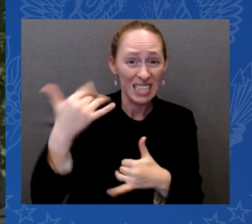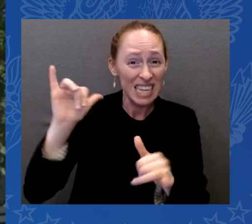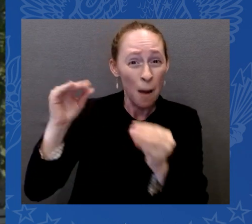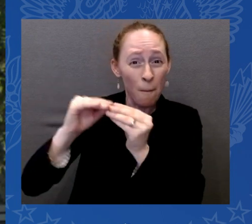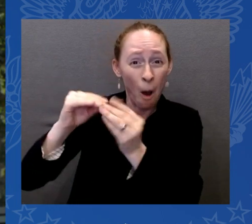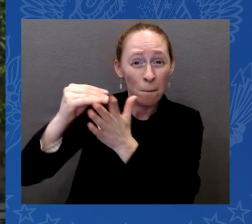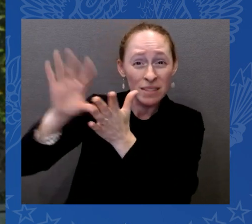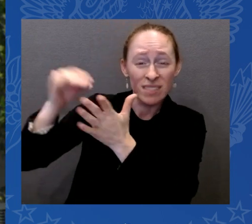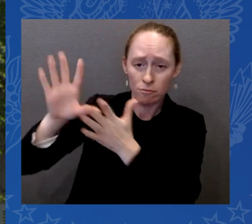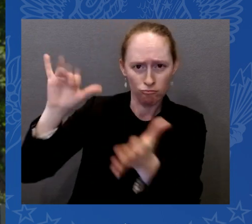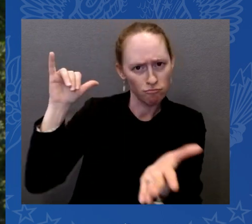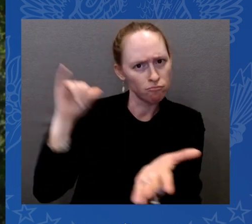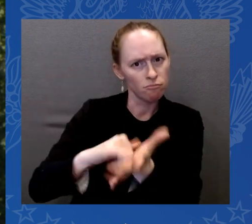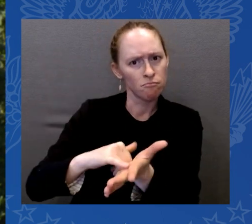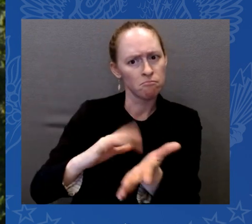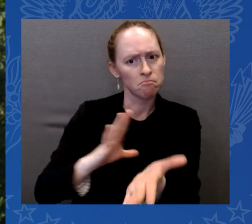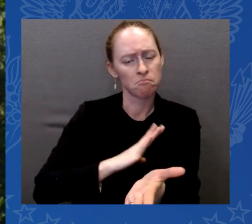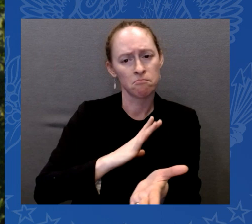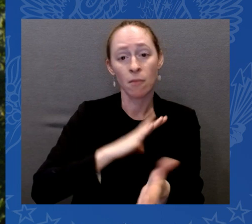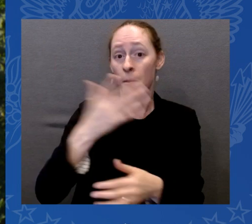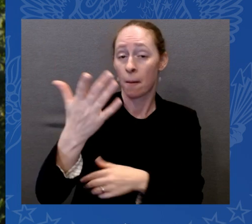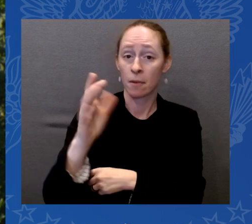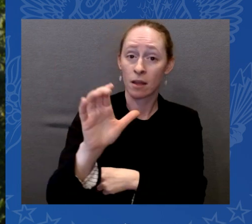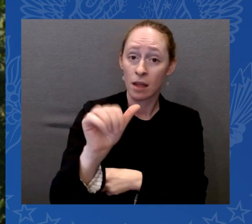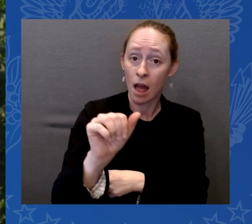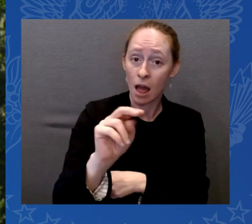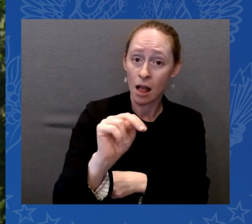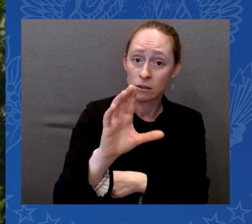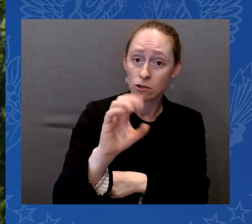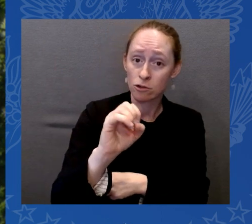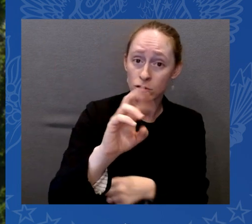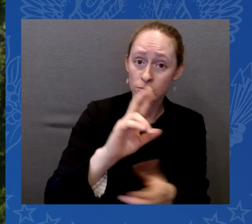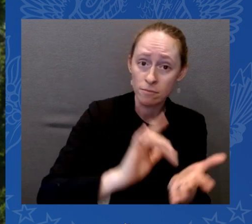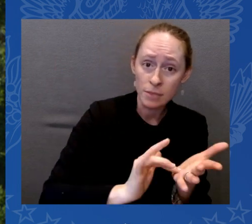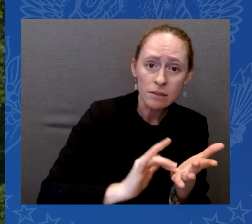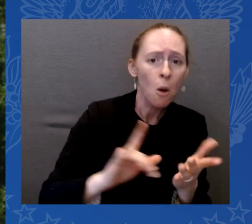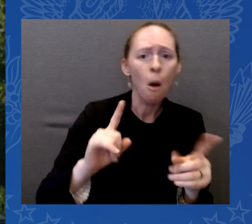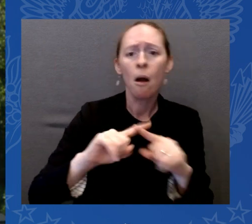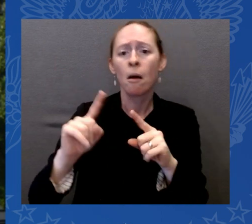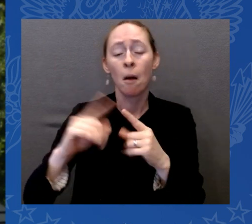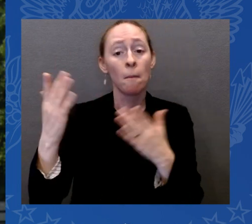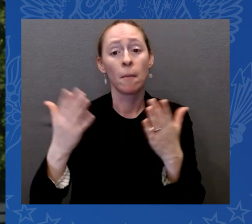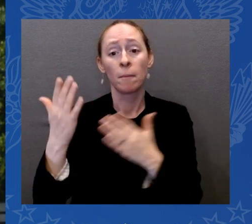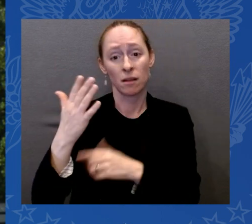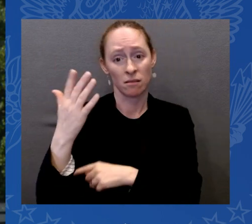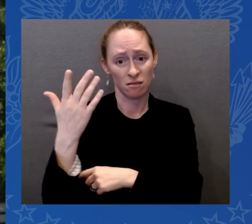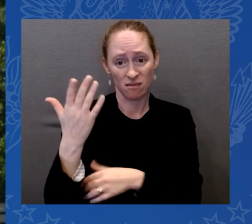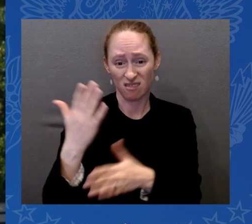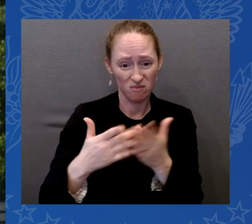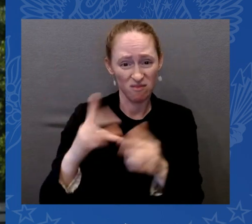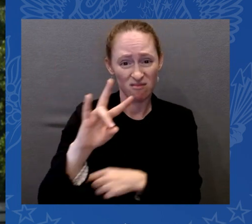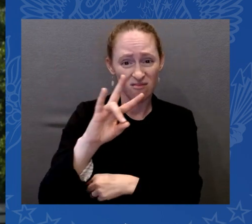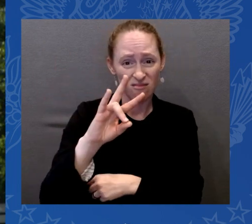that can raise up to $70-, $80,000 a year based on need. A maximum yearly cost of $2,000.